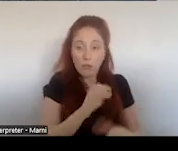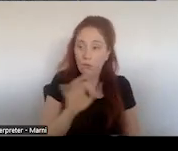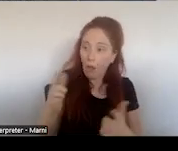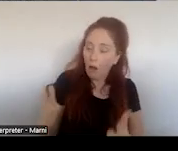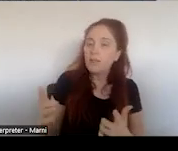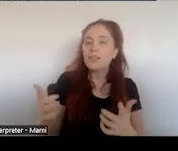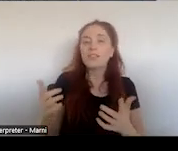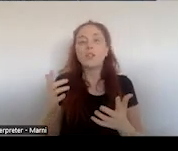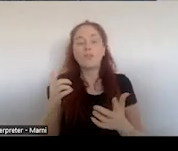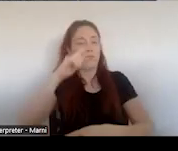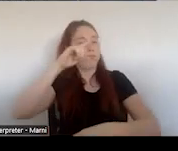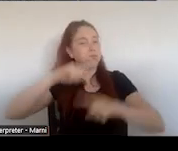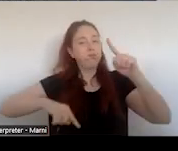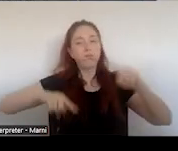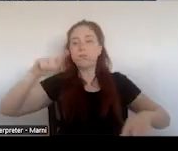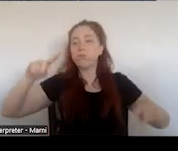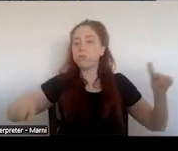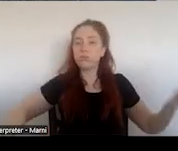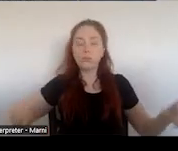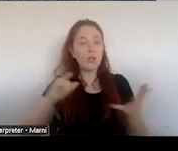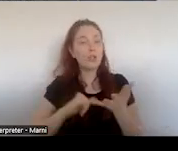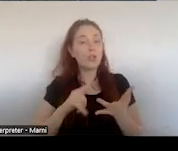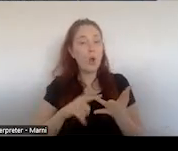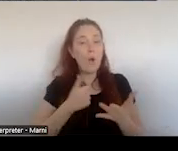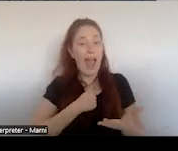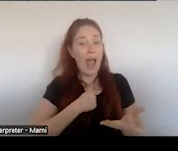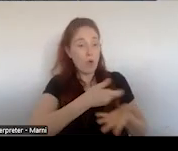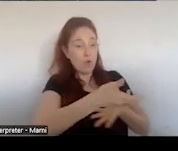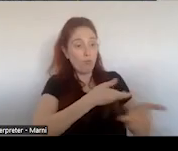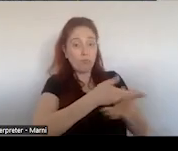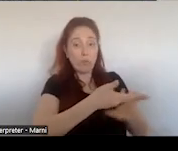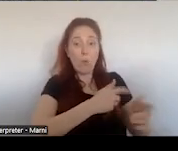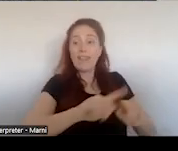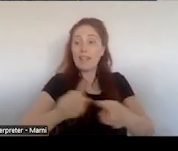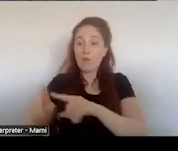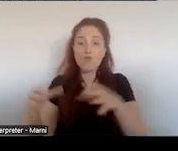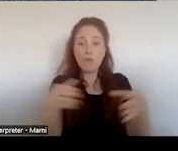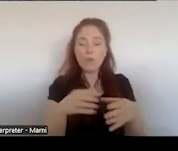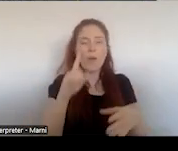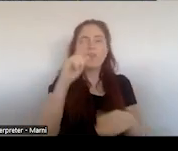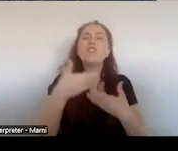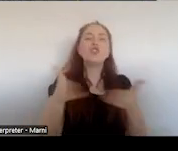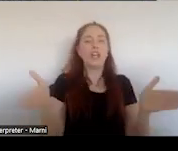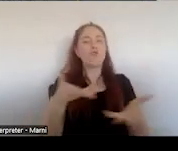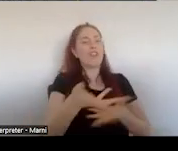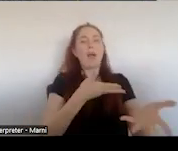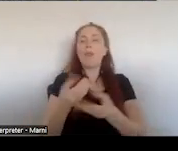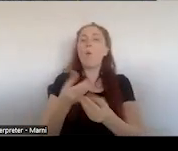really needed to be tailored to individual subsectors, and also need to be based on a